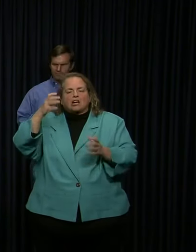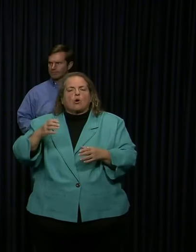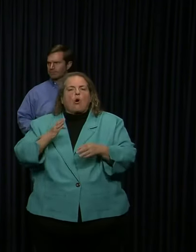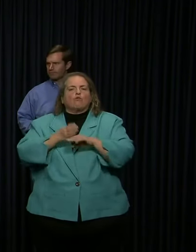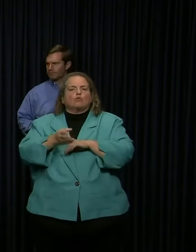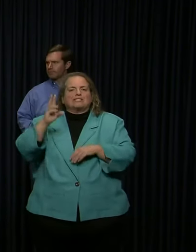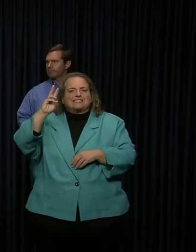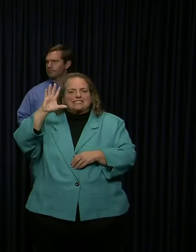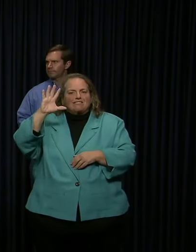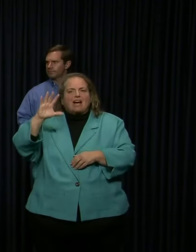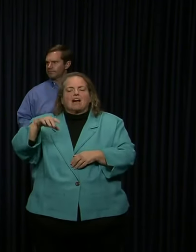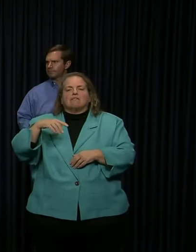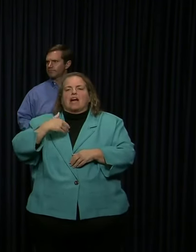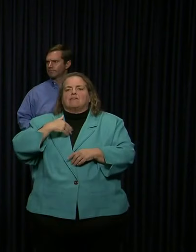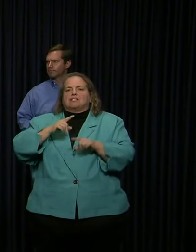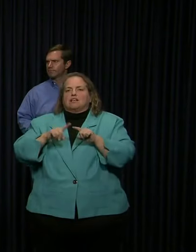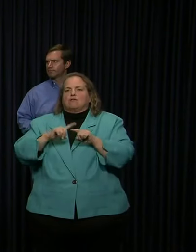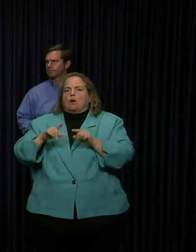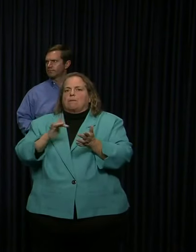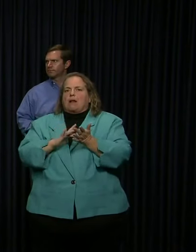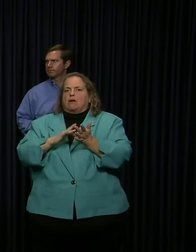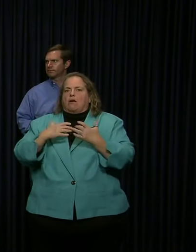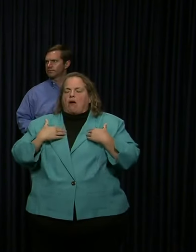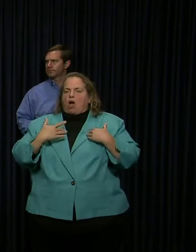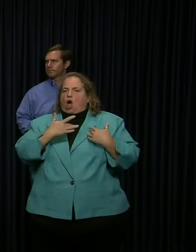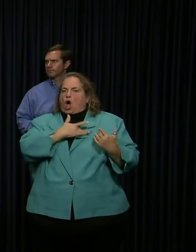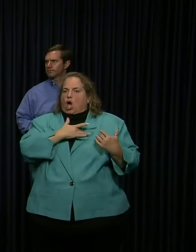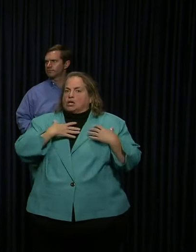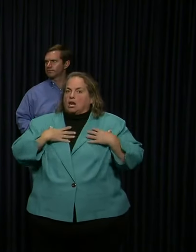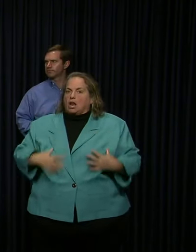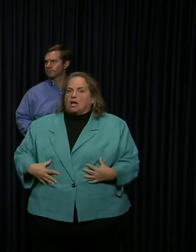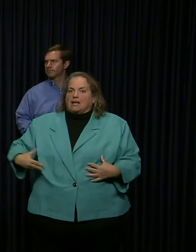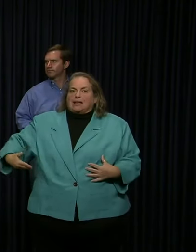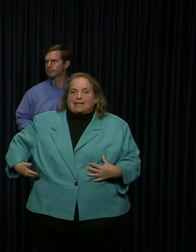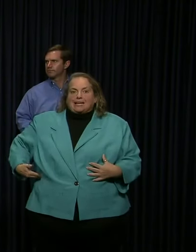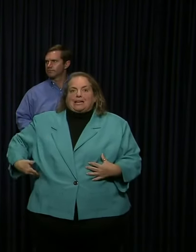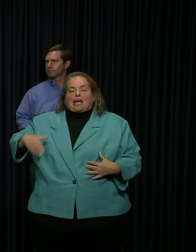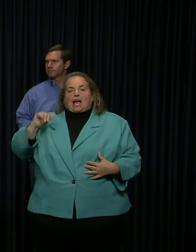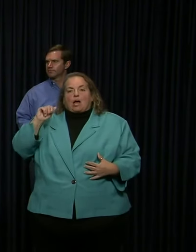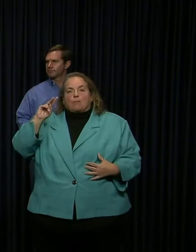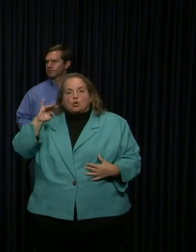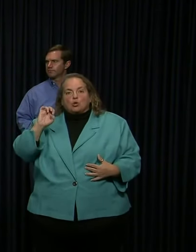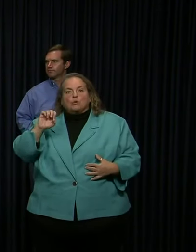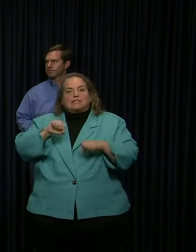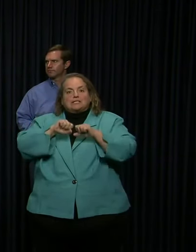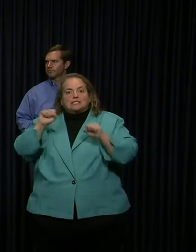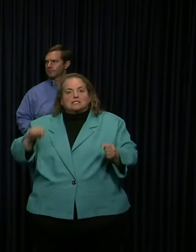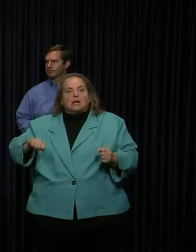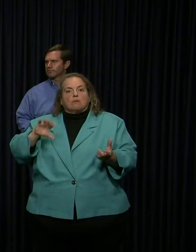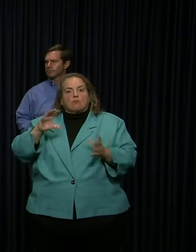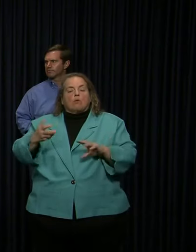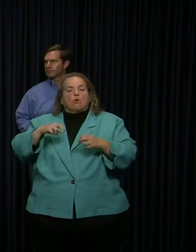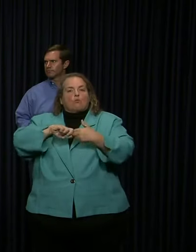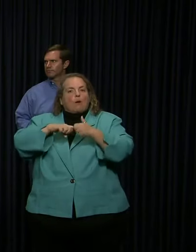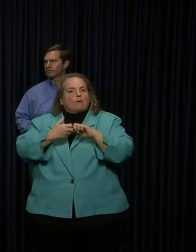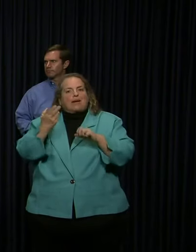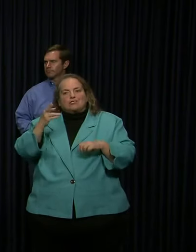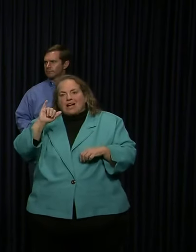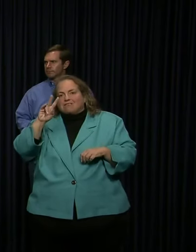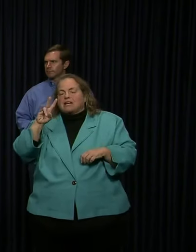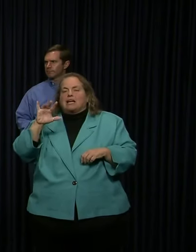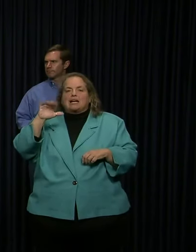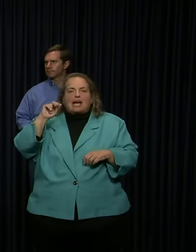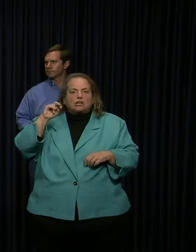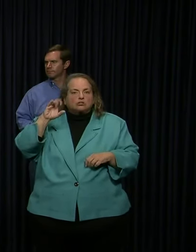SO GO TO THE WEBSITE.